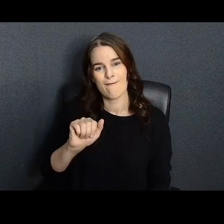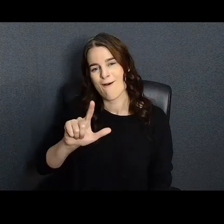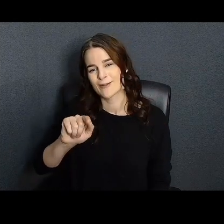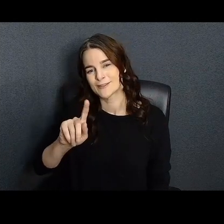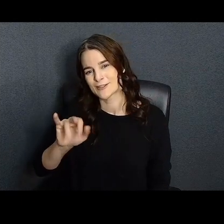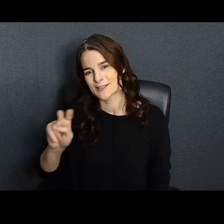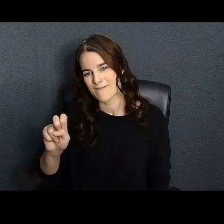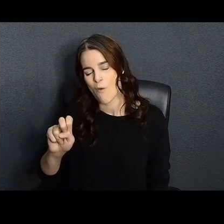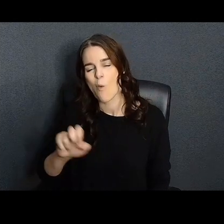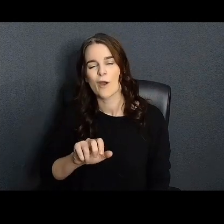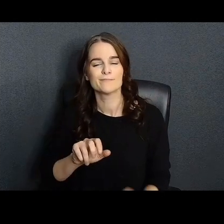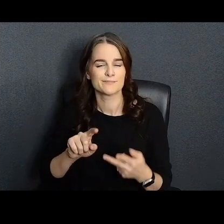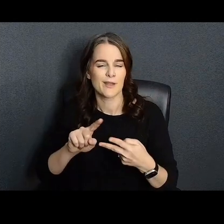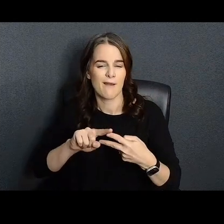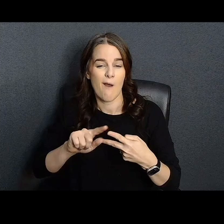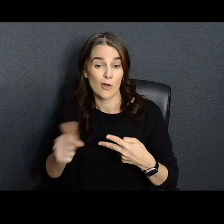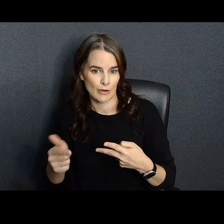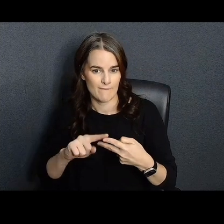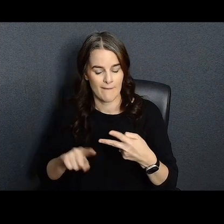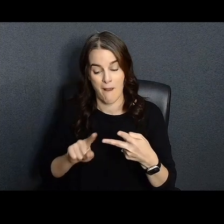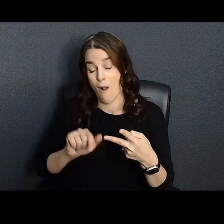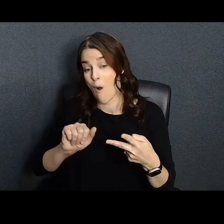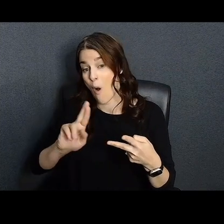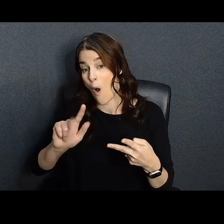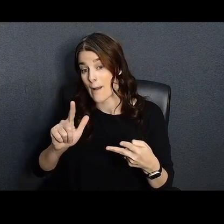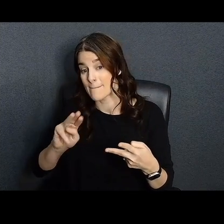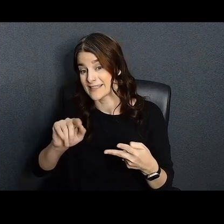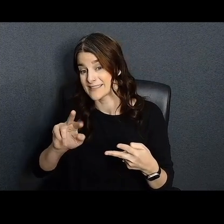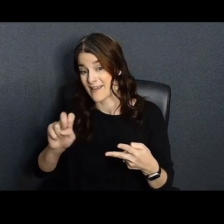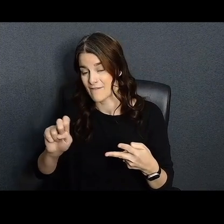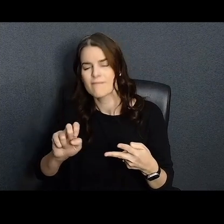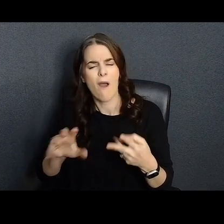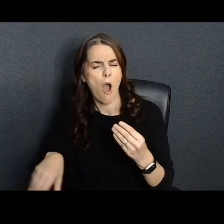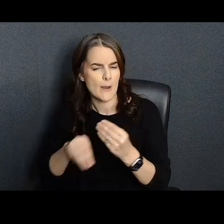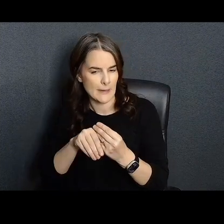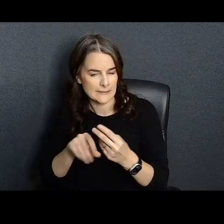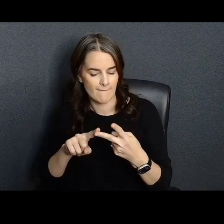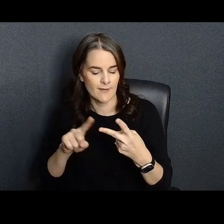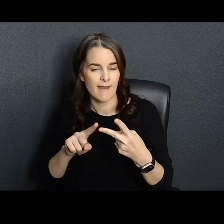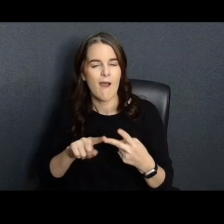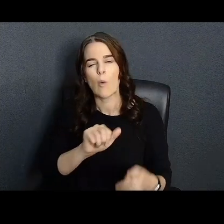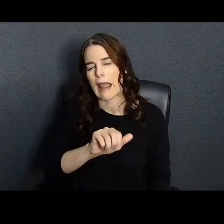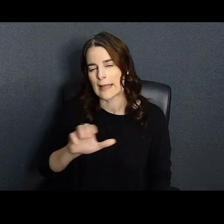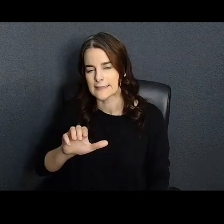Communication, or AAC Apps. This session is being recorded and the video